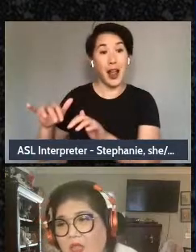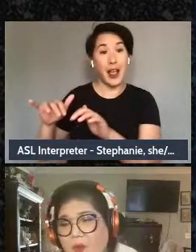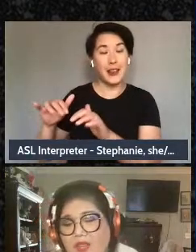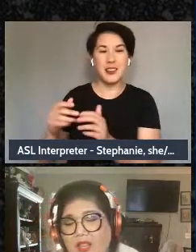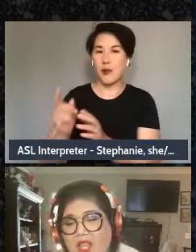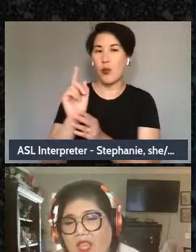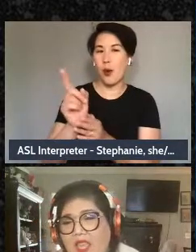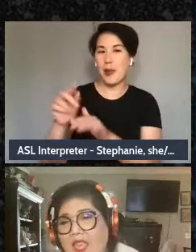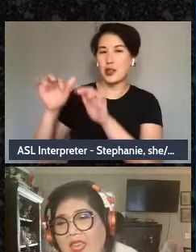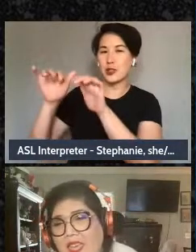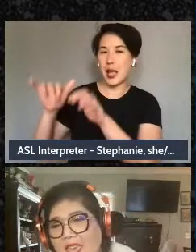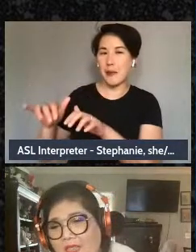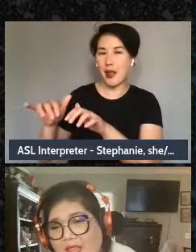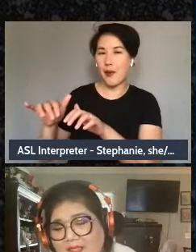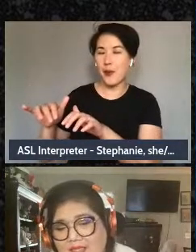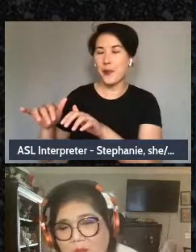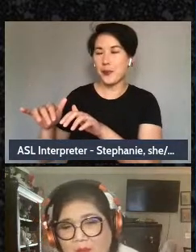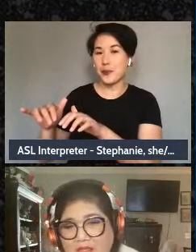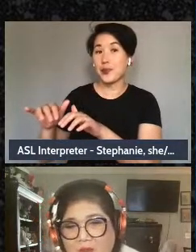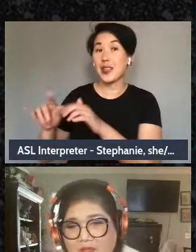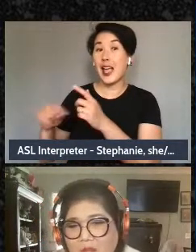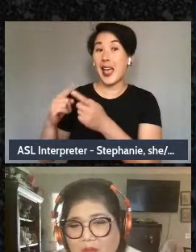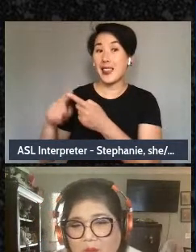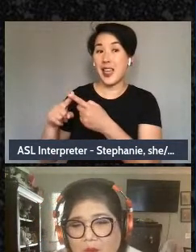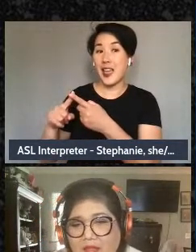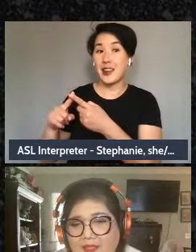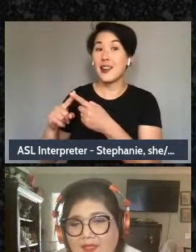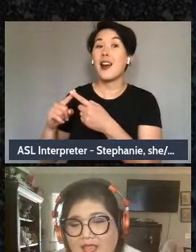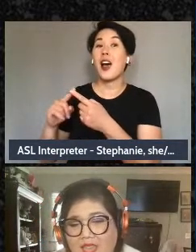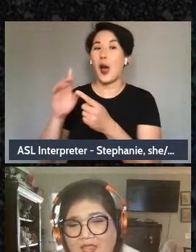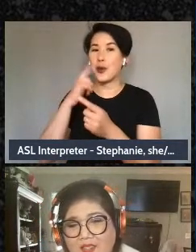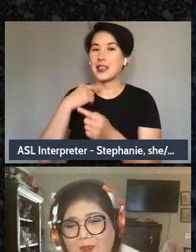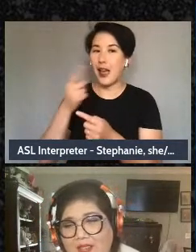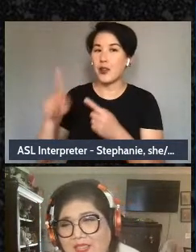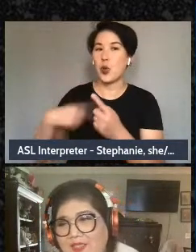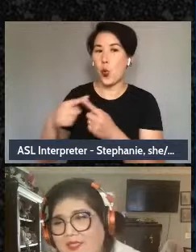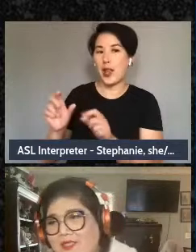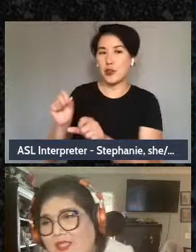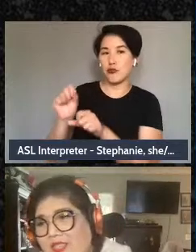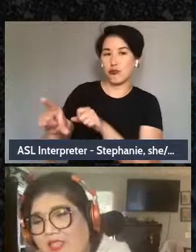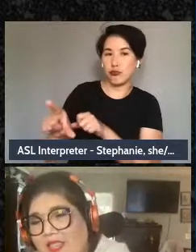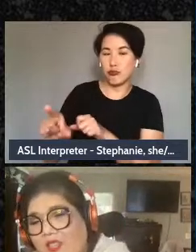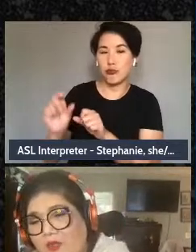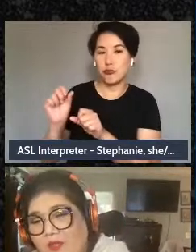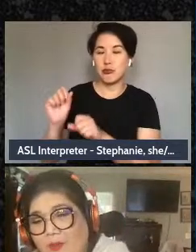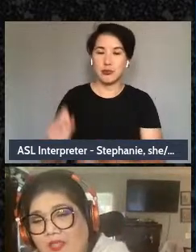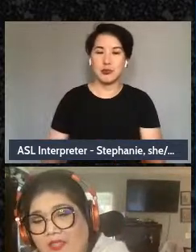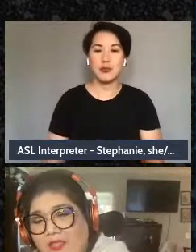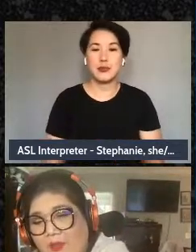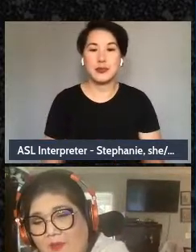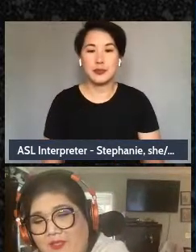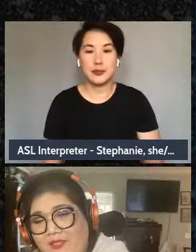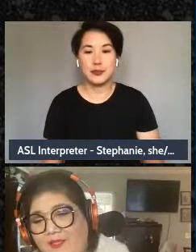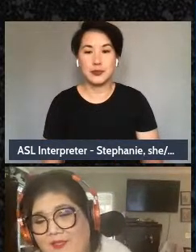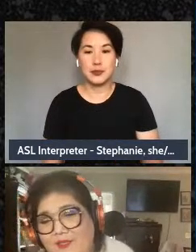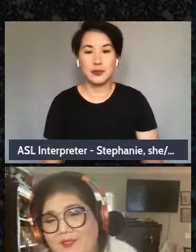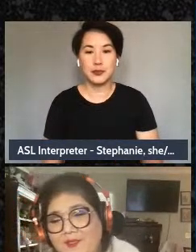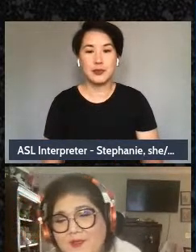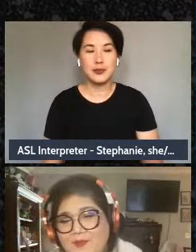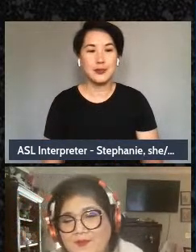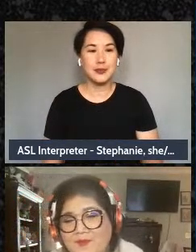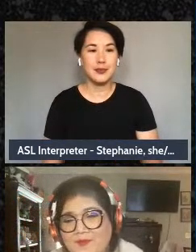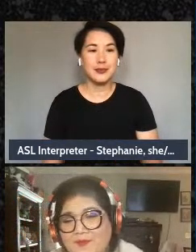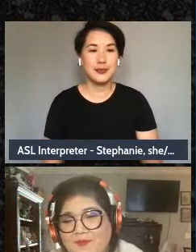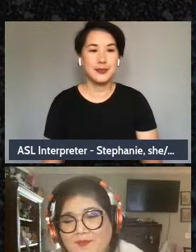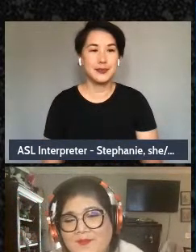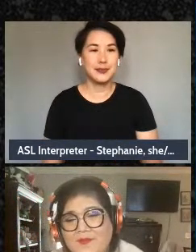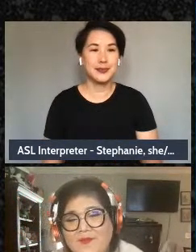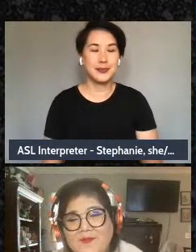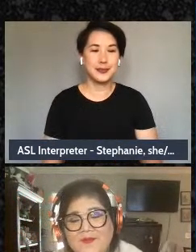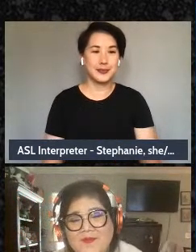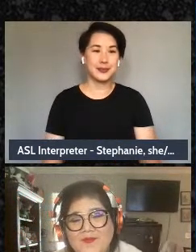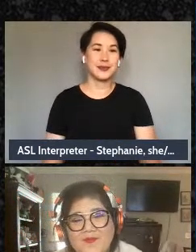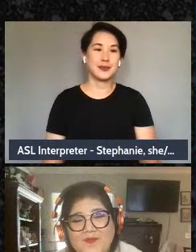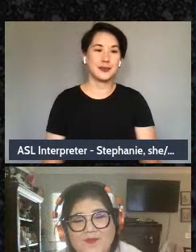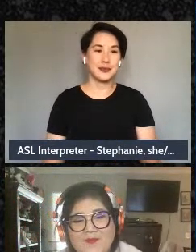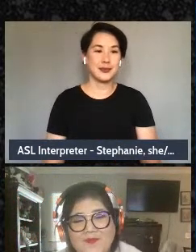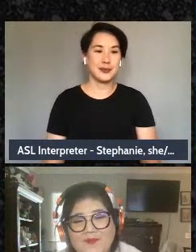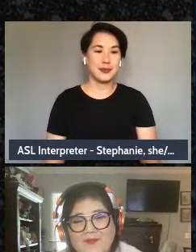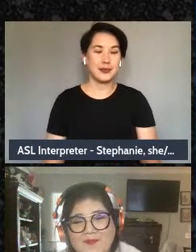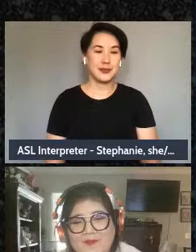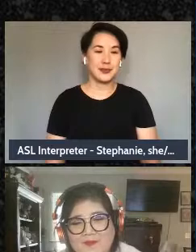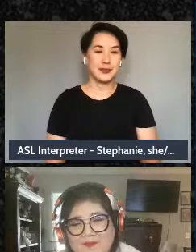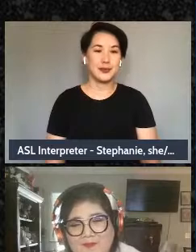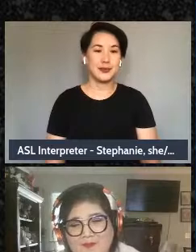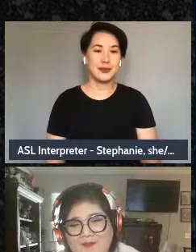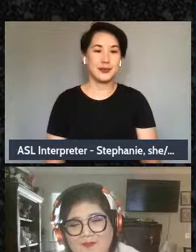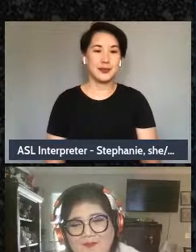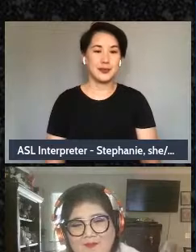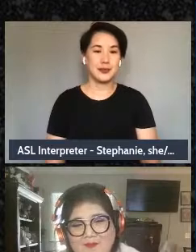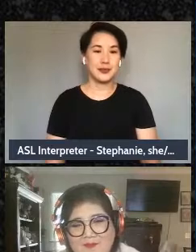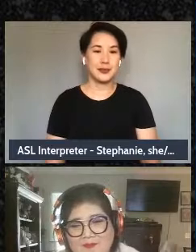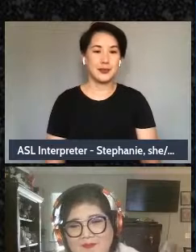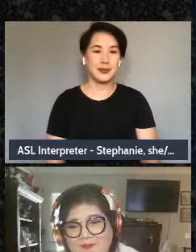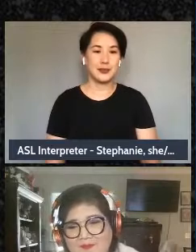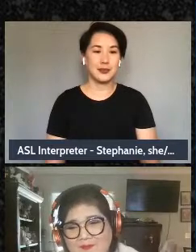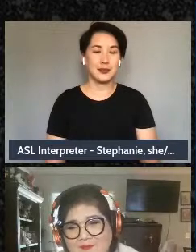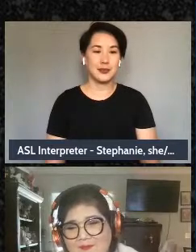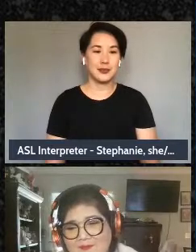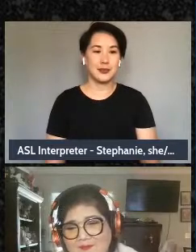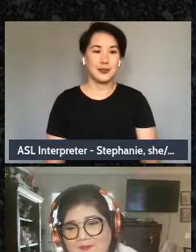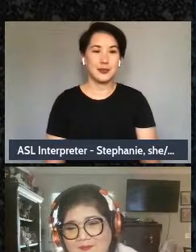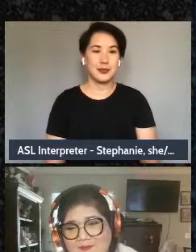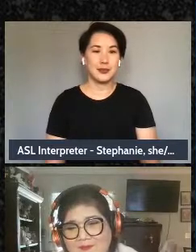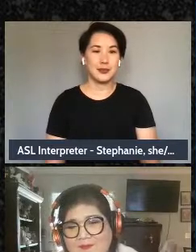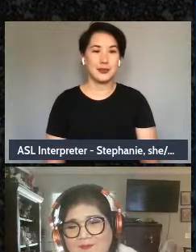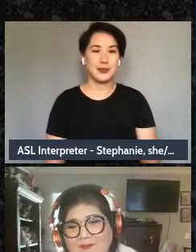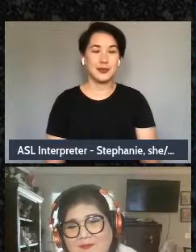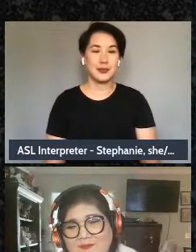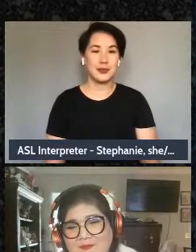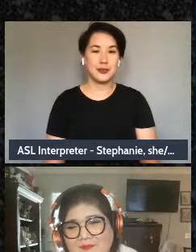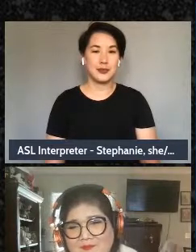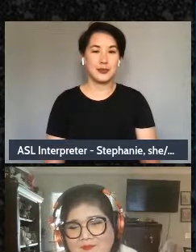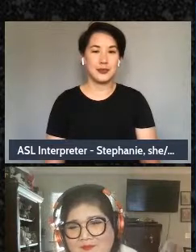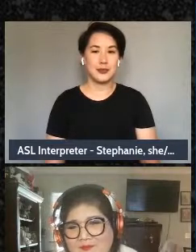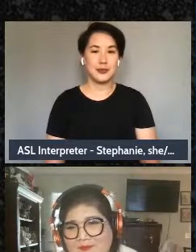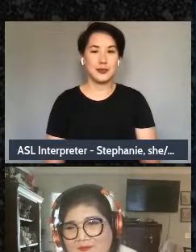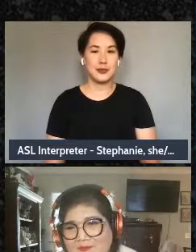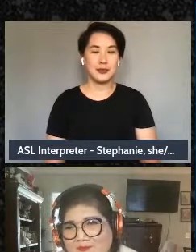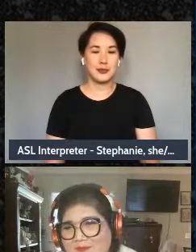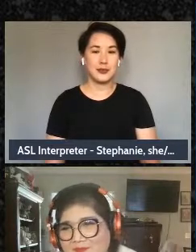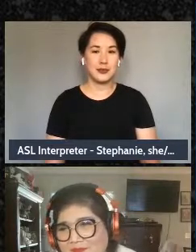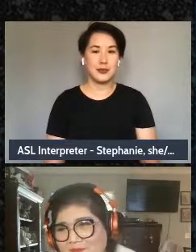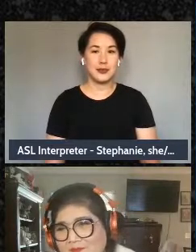we're going to hit that send button and see what everyone has to say ready get some scribbling go